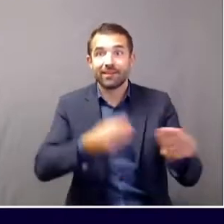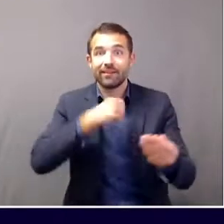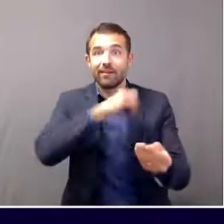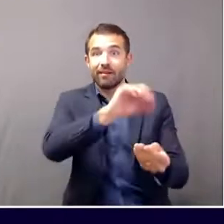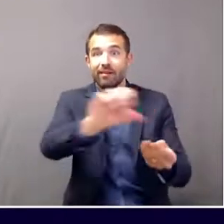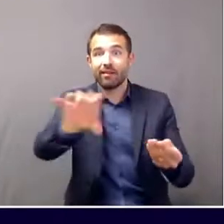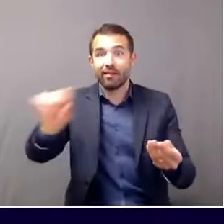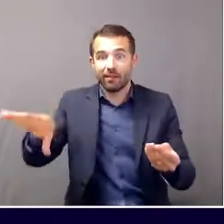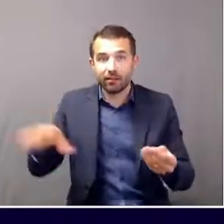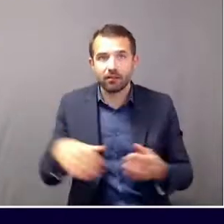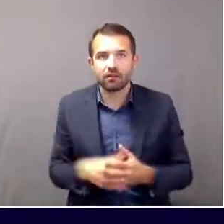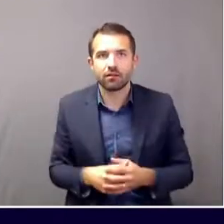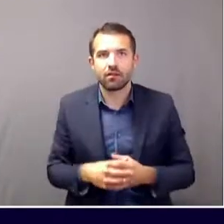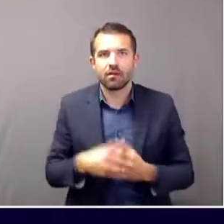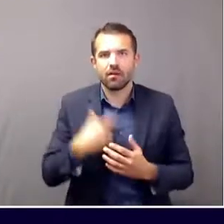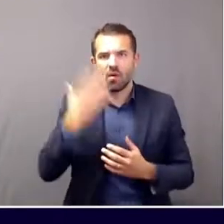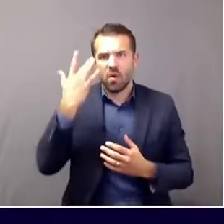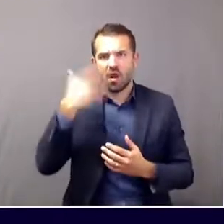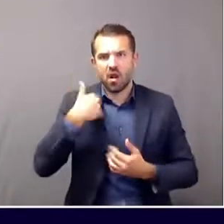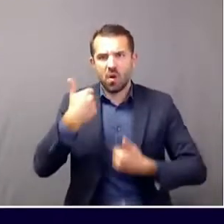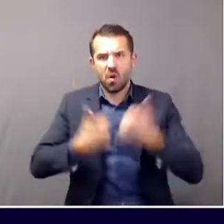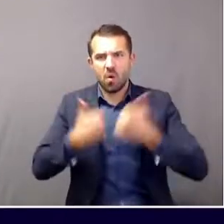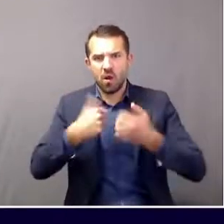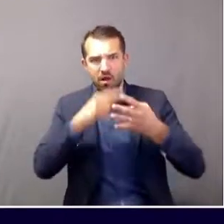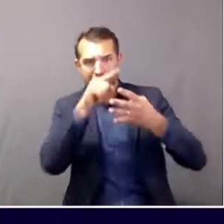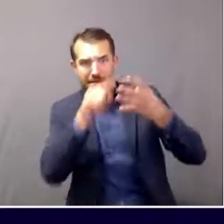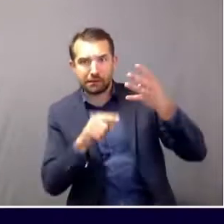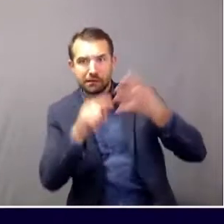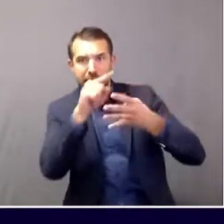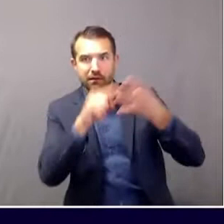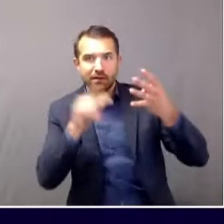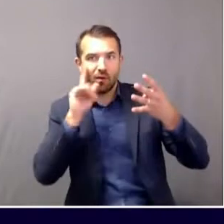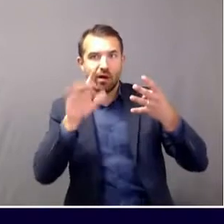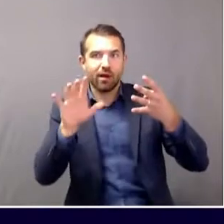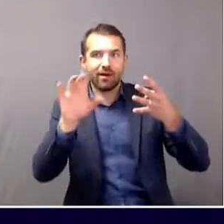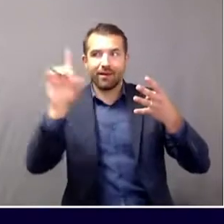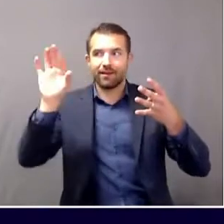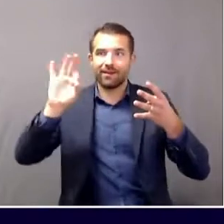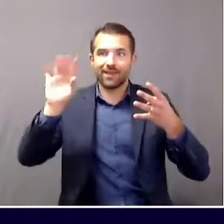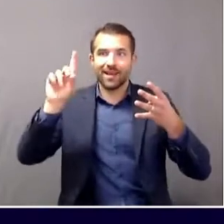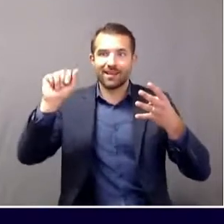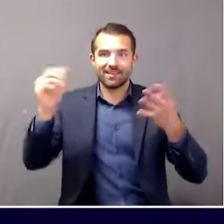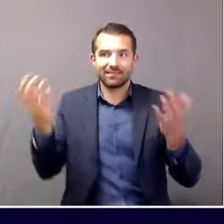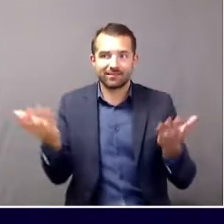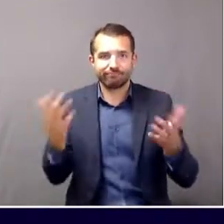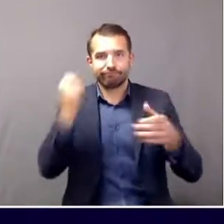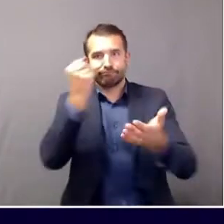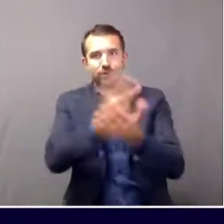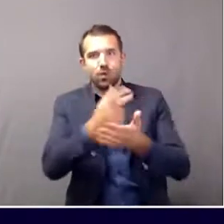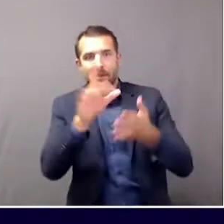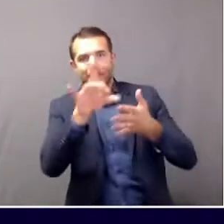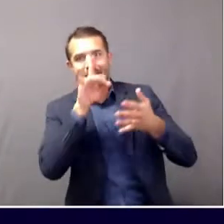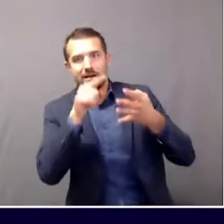the vaccines that ultimately to receive approval